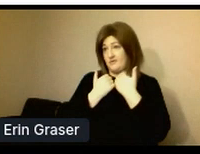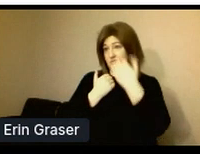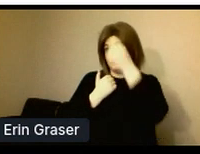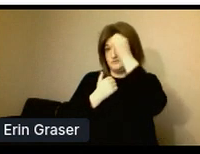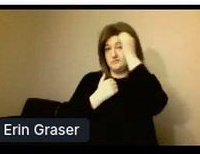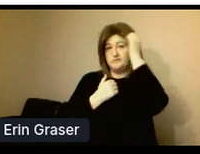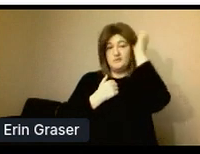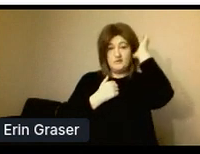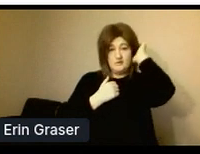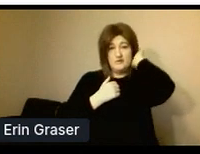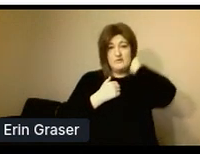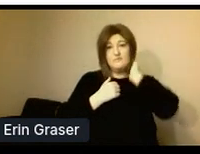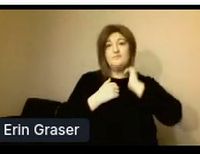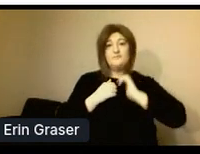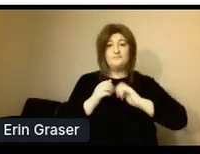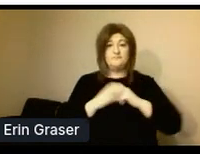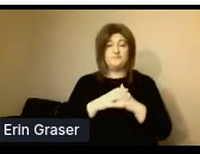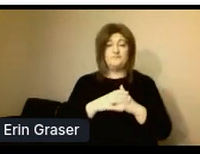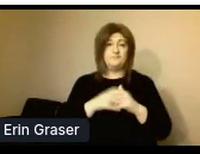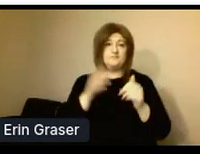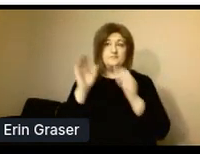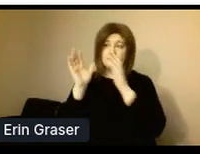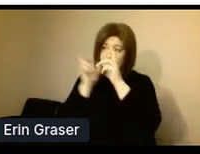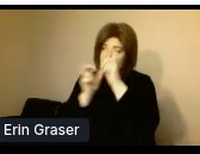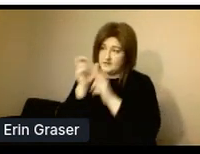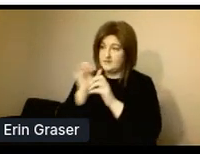OK, listen to the stories of others.